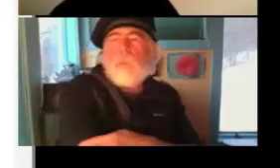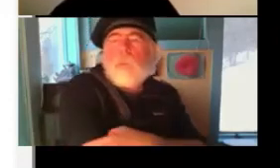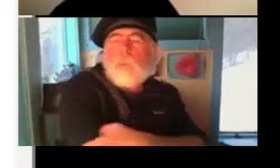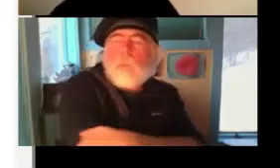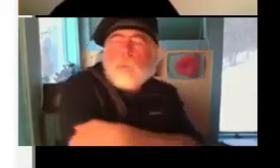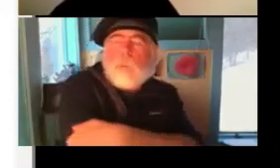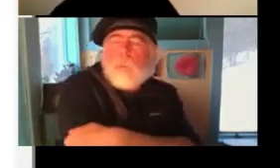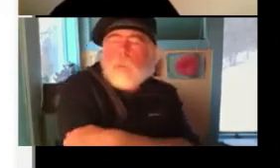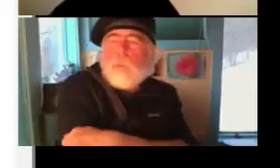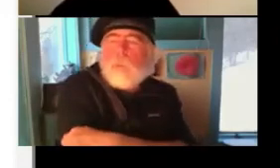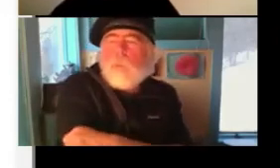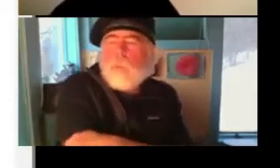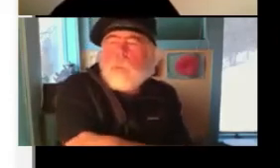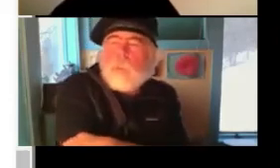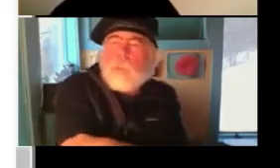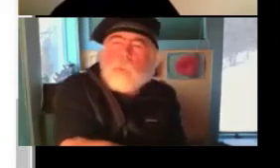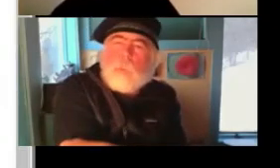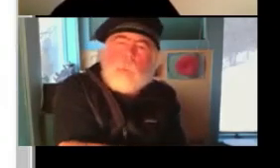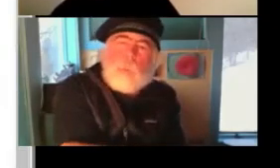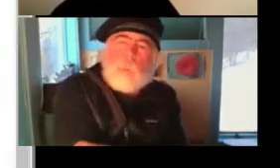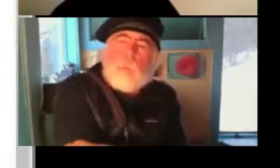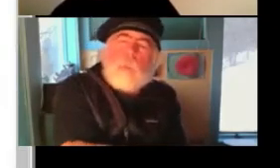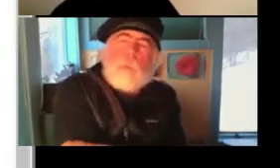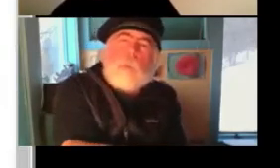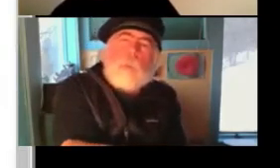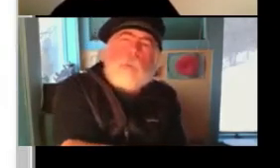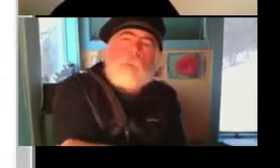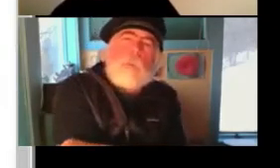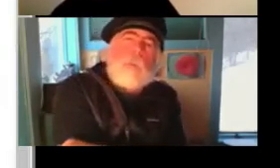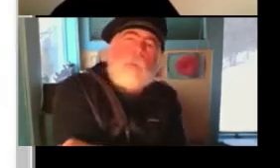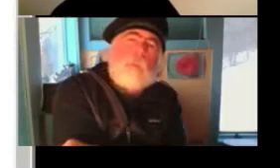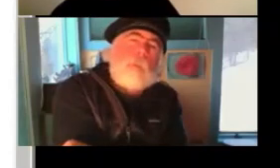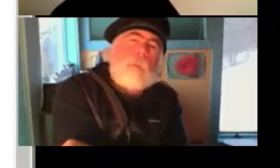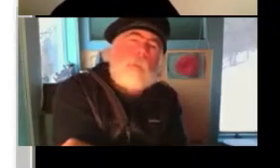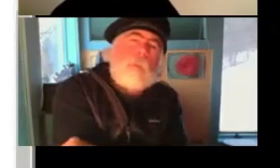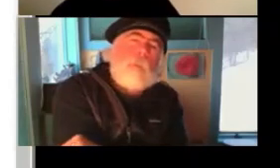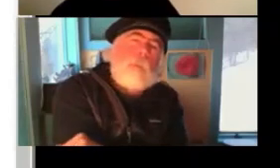Next, there are some optional sections for demographics.